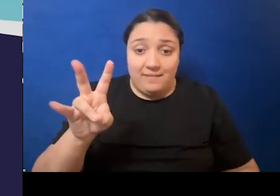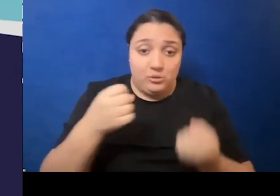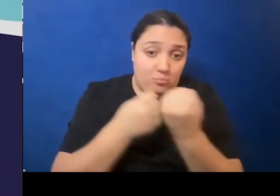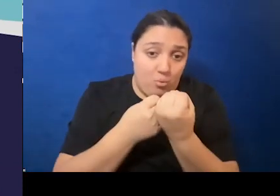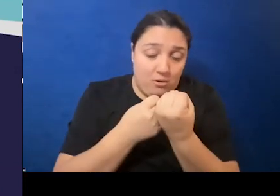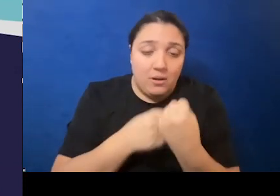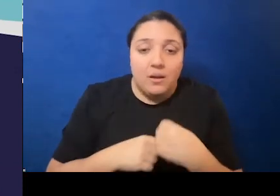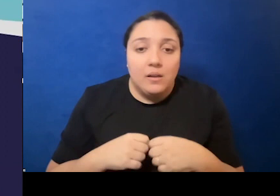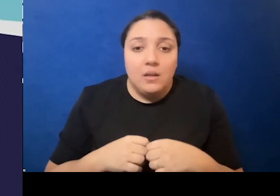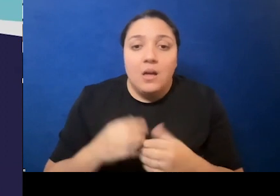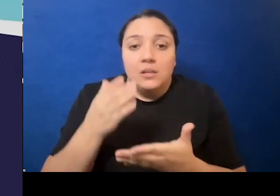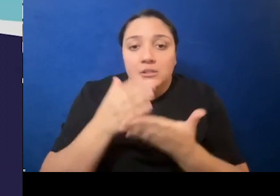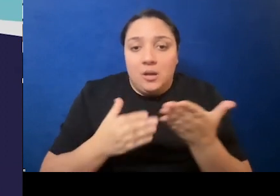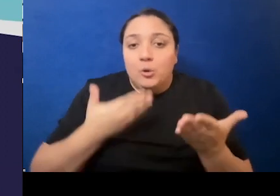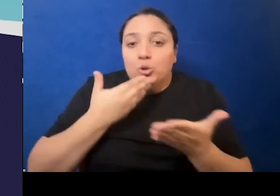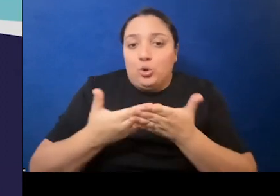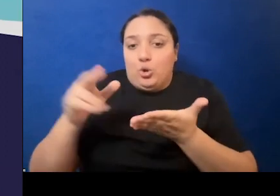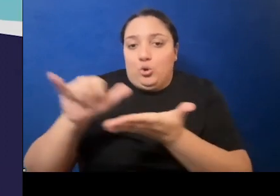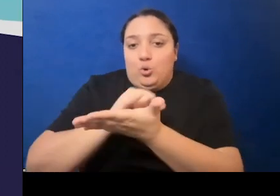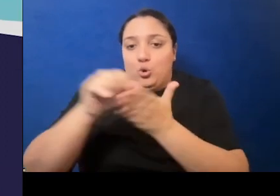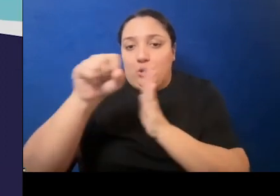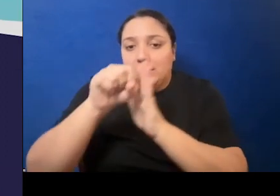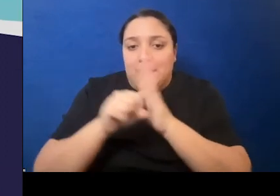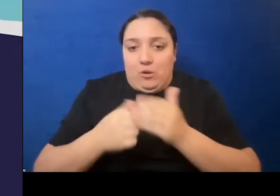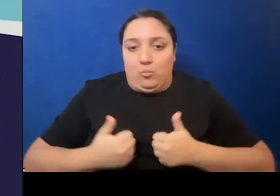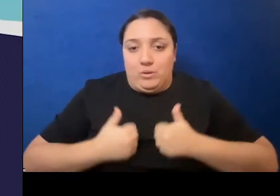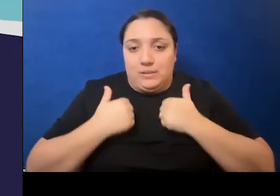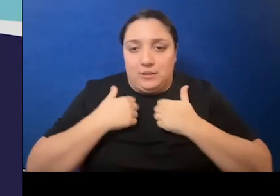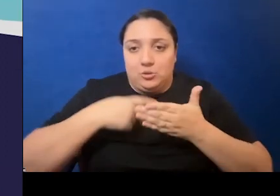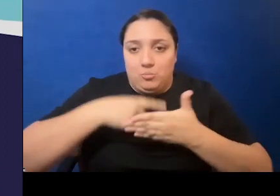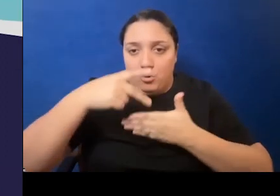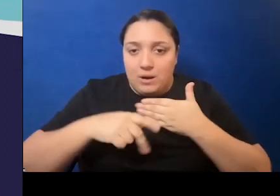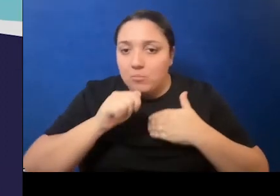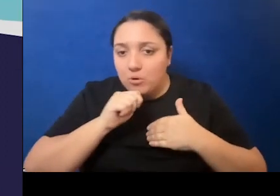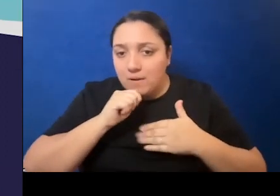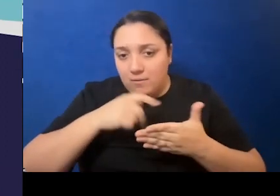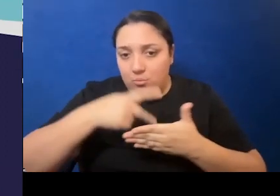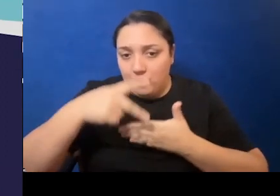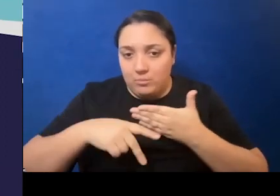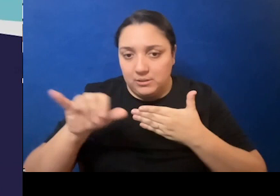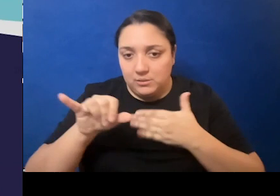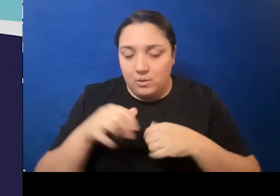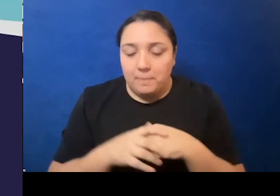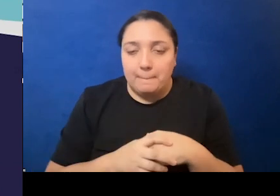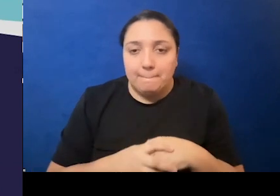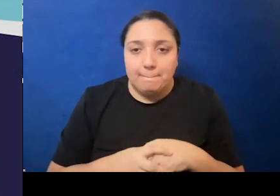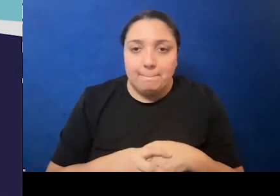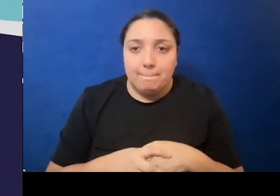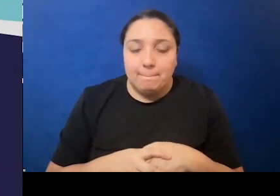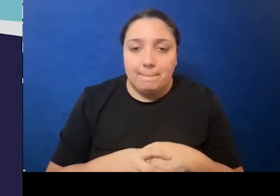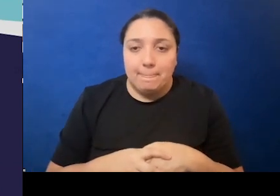RESIDENTIAL PROGRAMS.